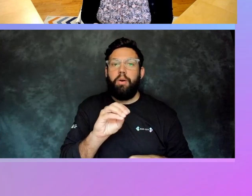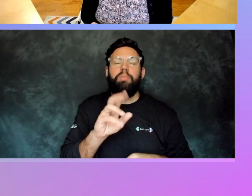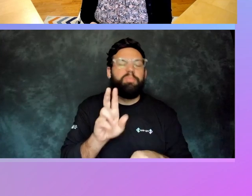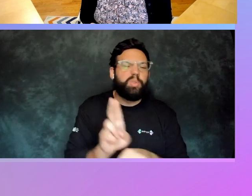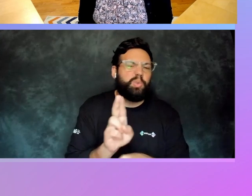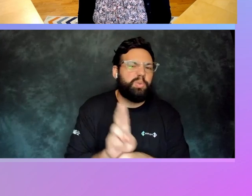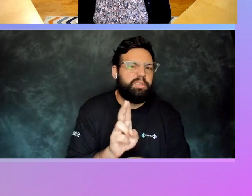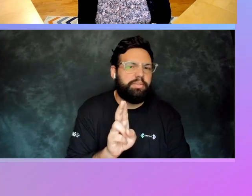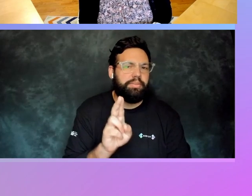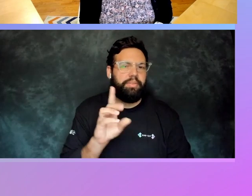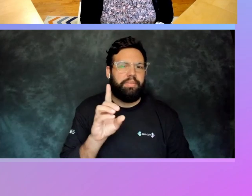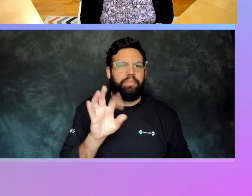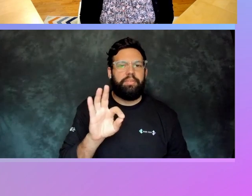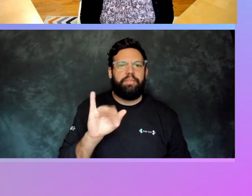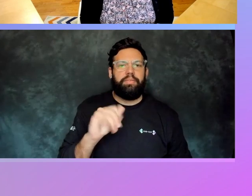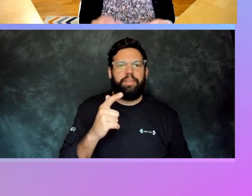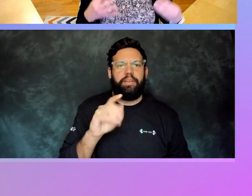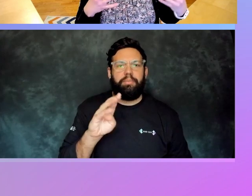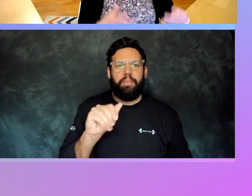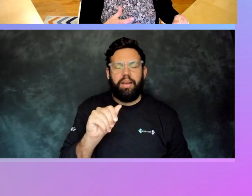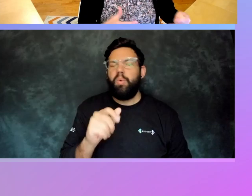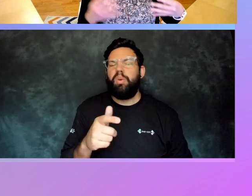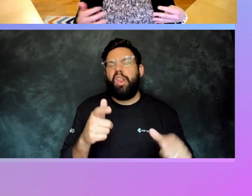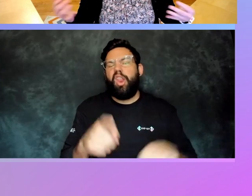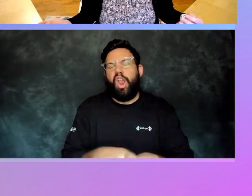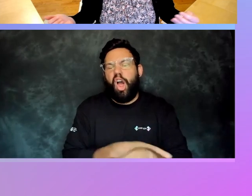of the different types of tools that are available. No